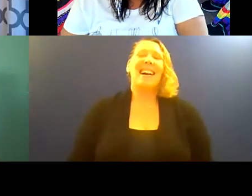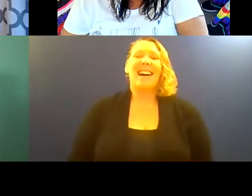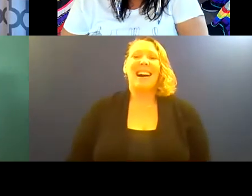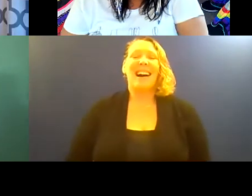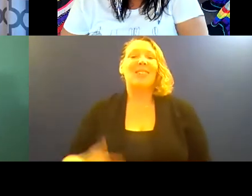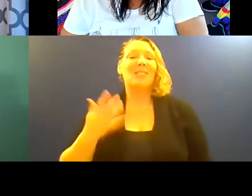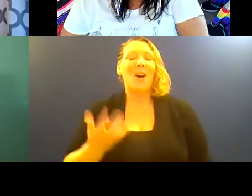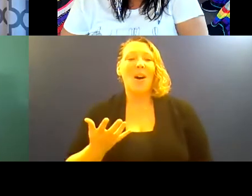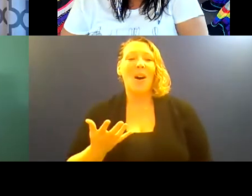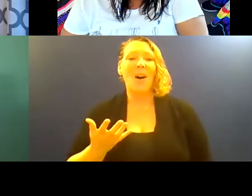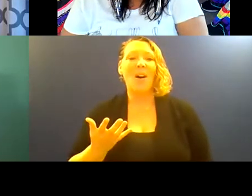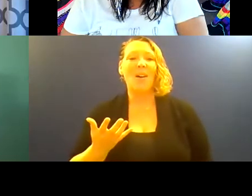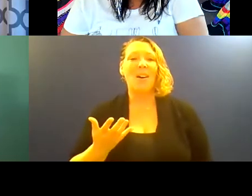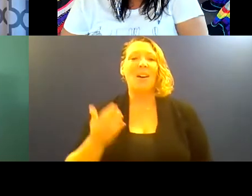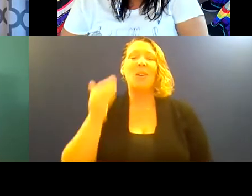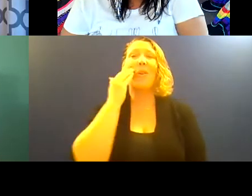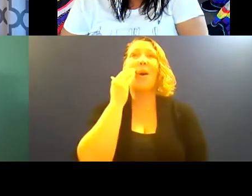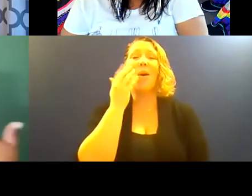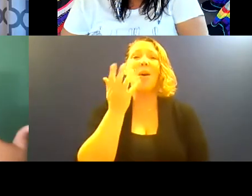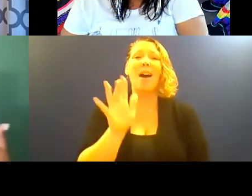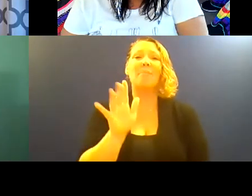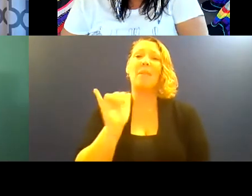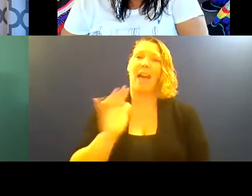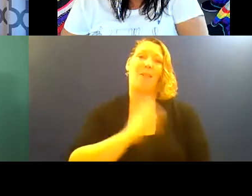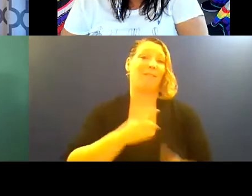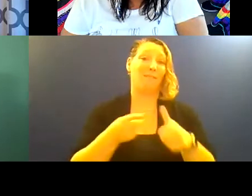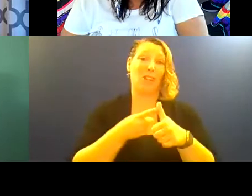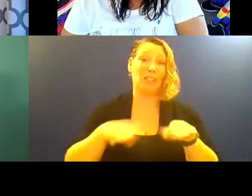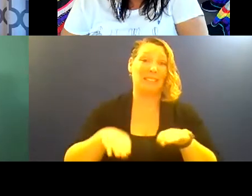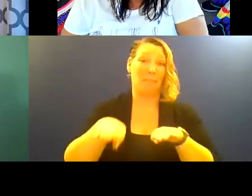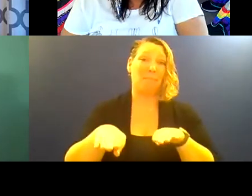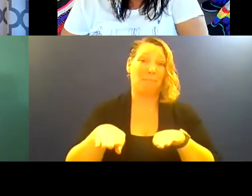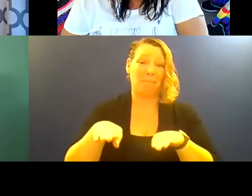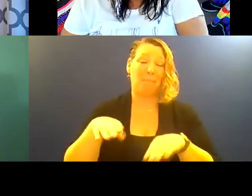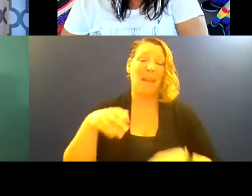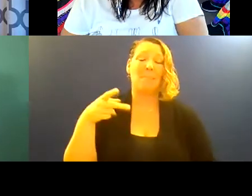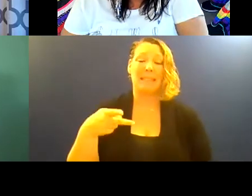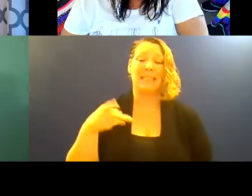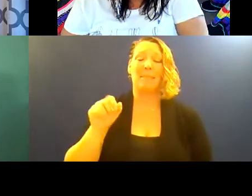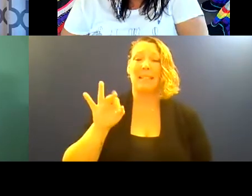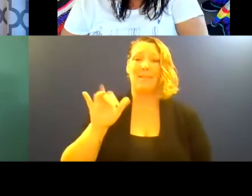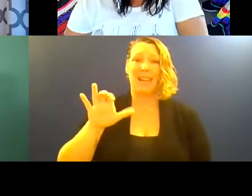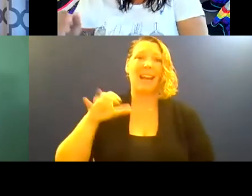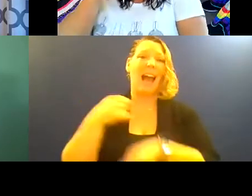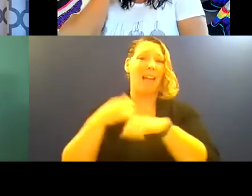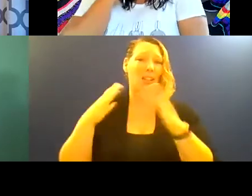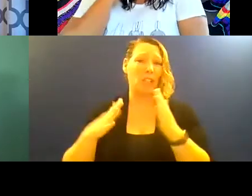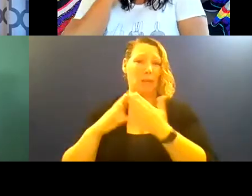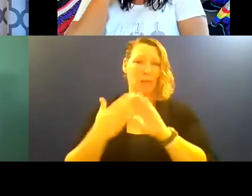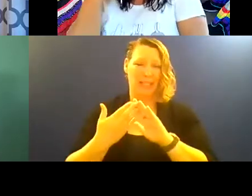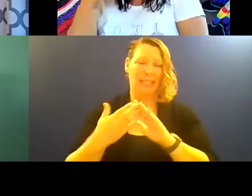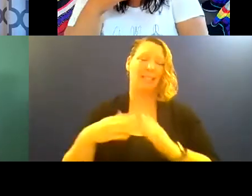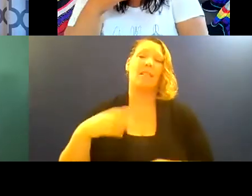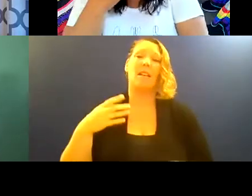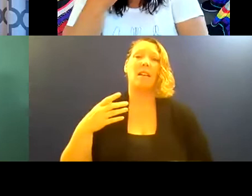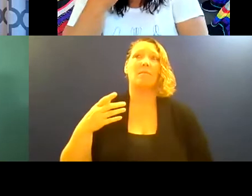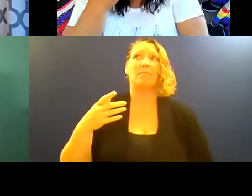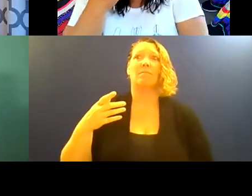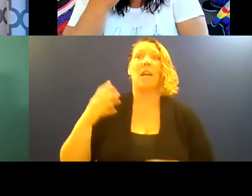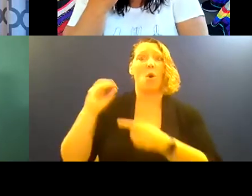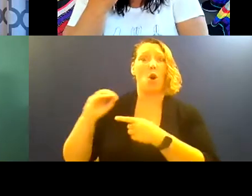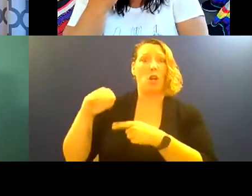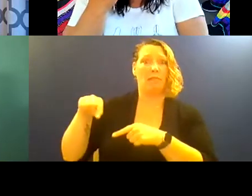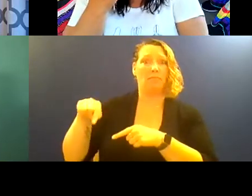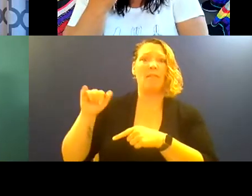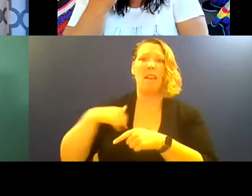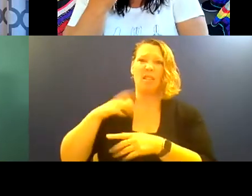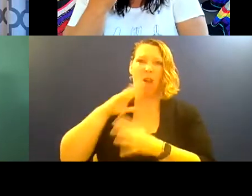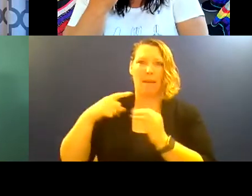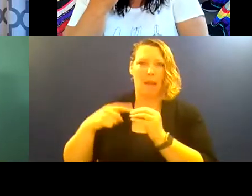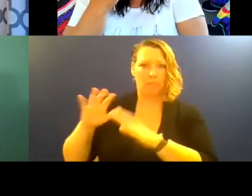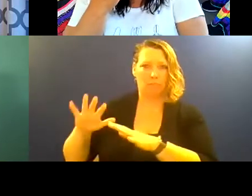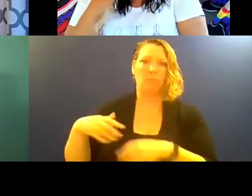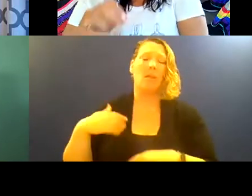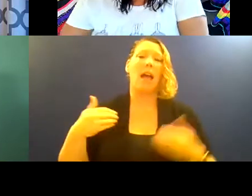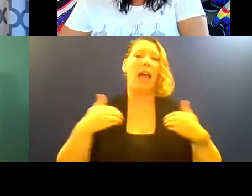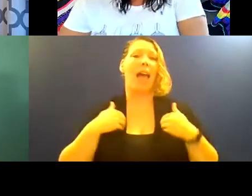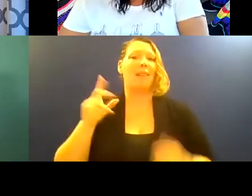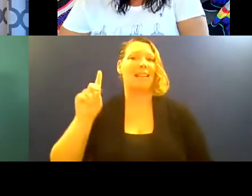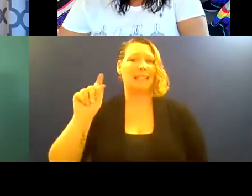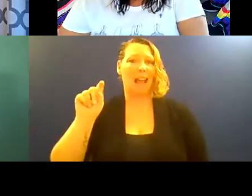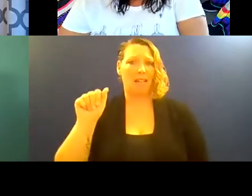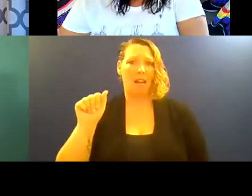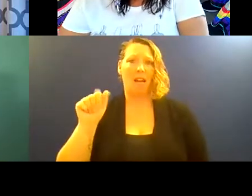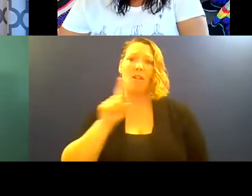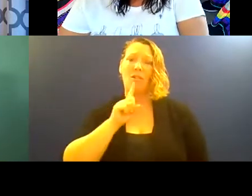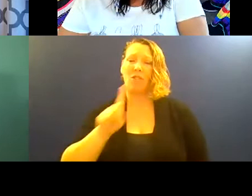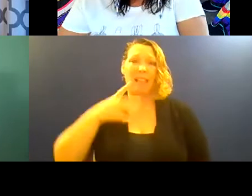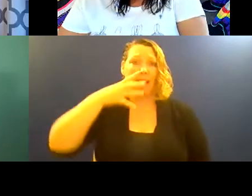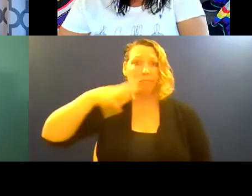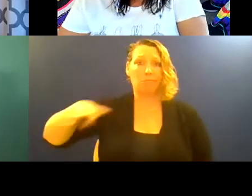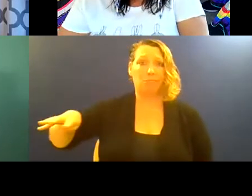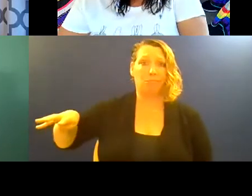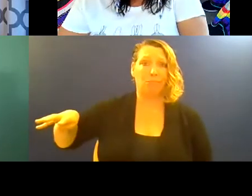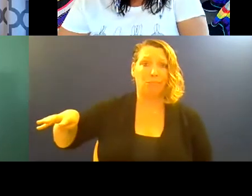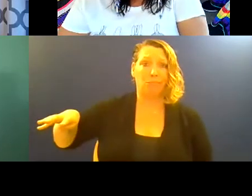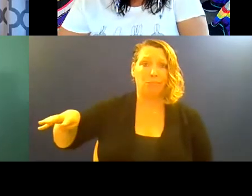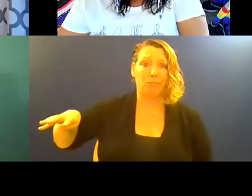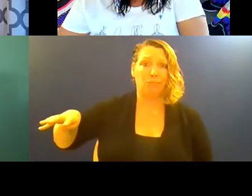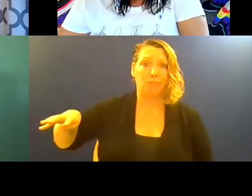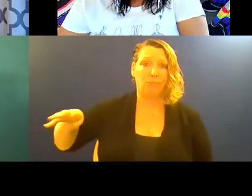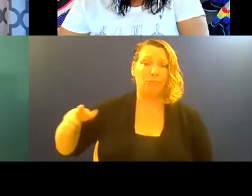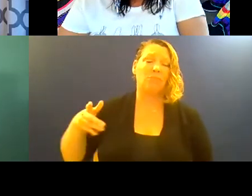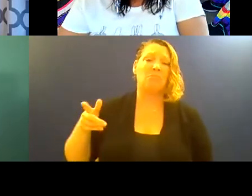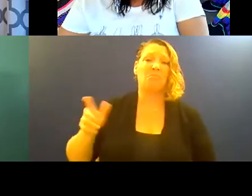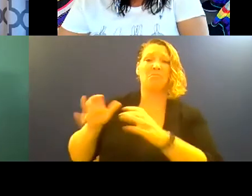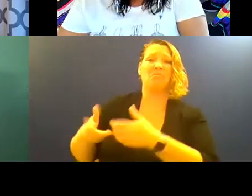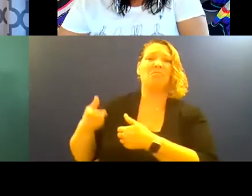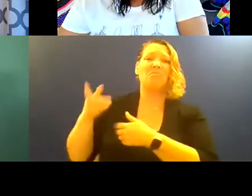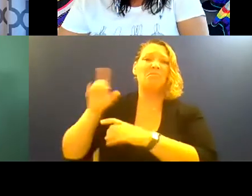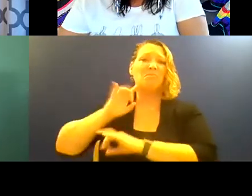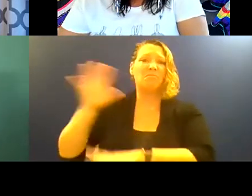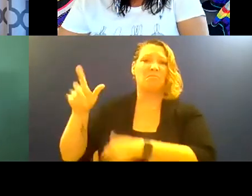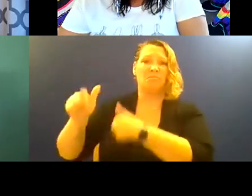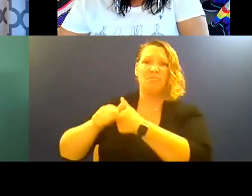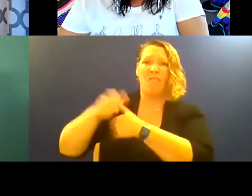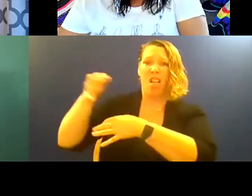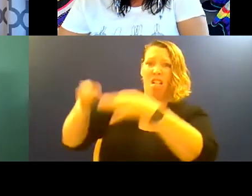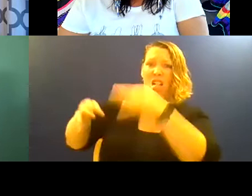So, you know, that, that, that's our first step in the Pacific Islander community. We're so used to, at least in Oregon that's the context that I can speak to, having our data be totally disregarded, framed in such a harmful way to where there's so much judgment